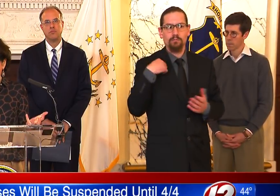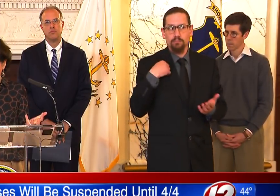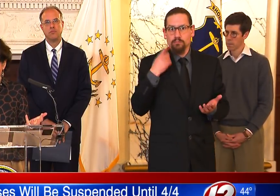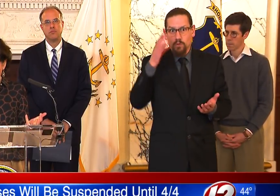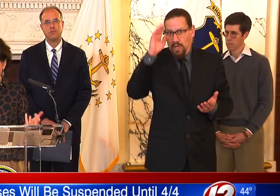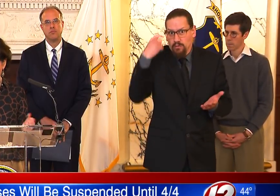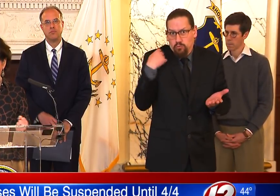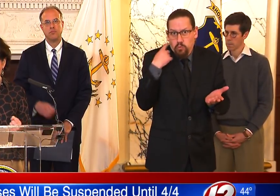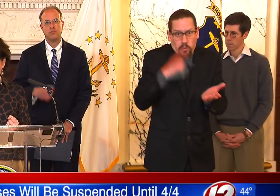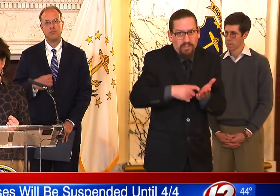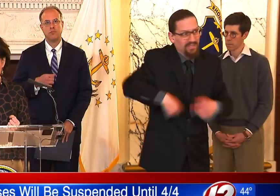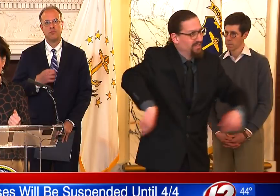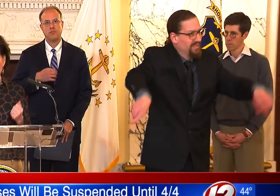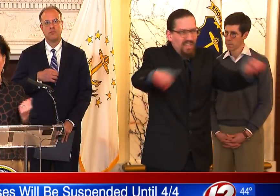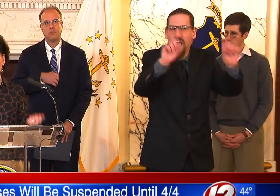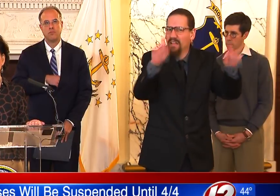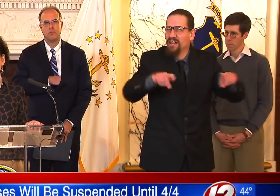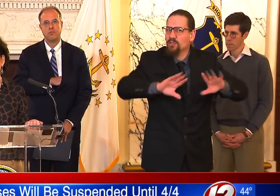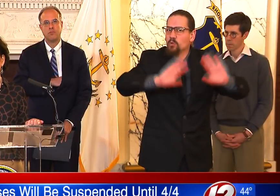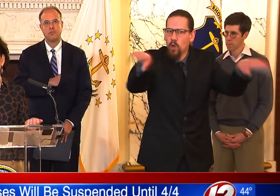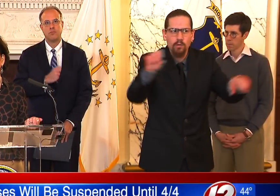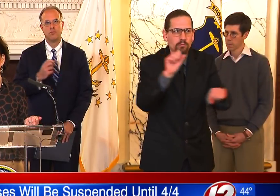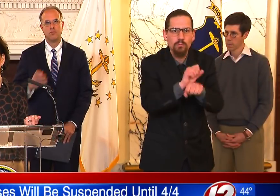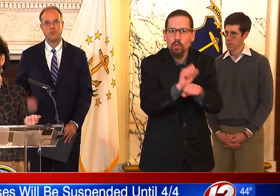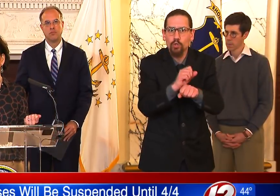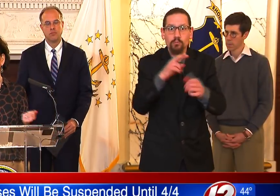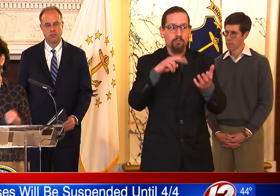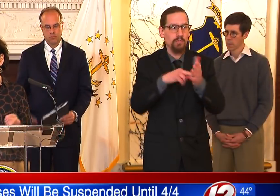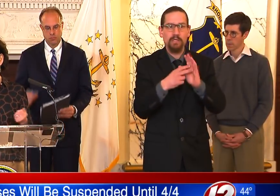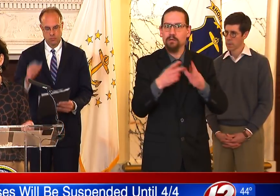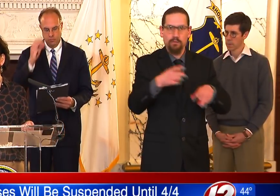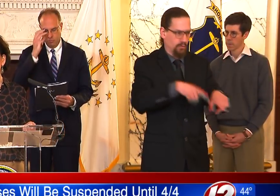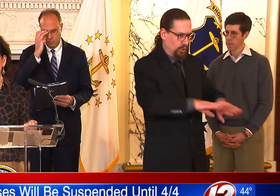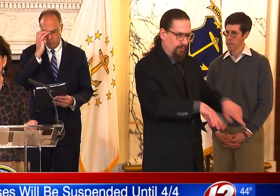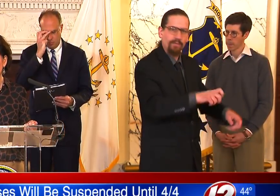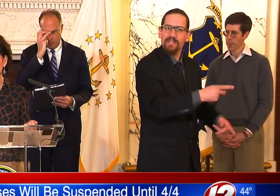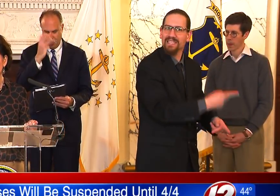YOUR CHILDREN'S BEST INTERESTS ON THE INFORMATION OF DATA AND SCIENCE. I RECOGNIZE YOUR CHILDREN